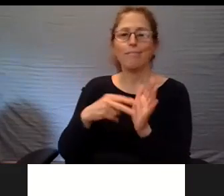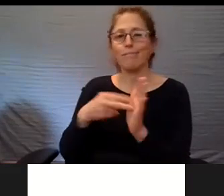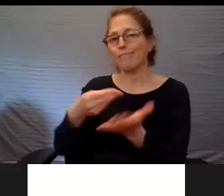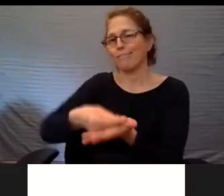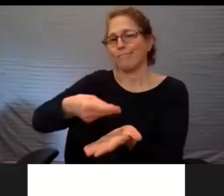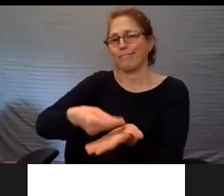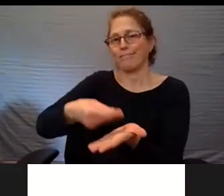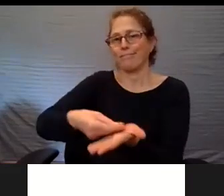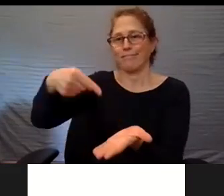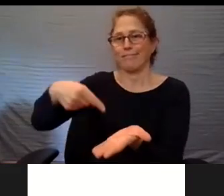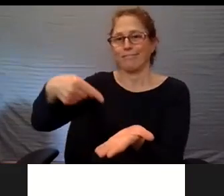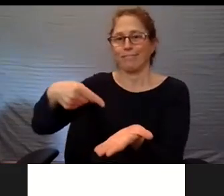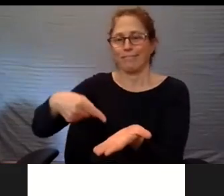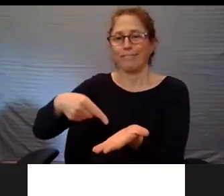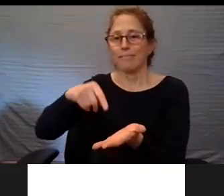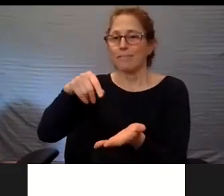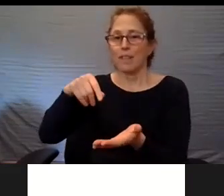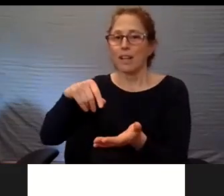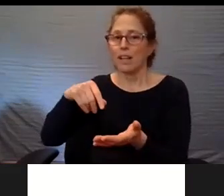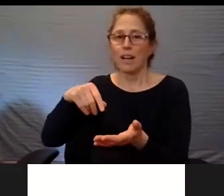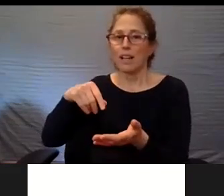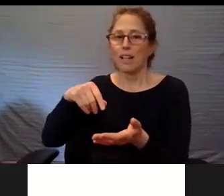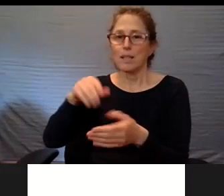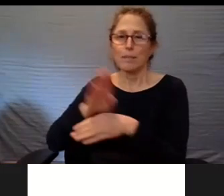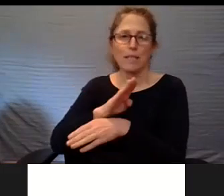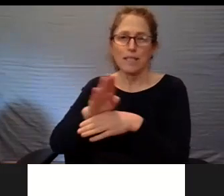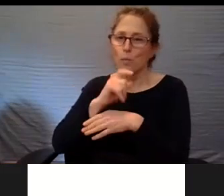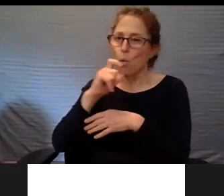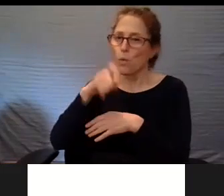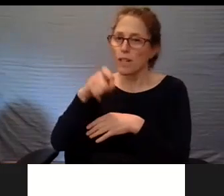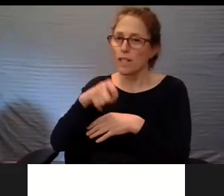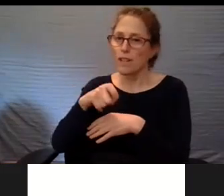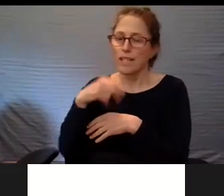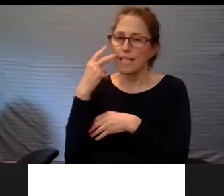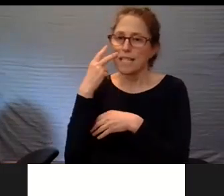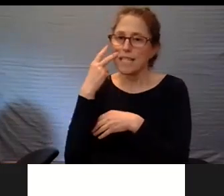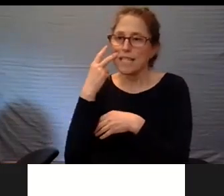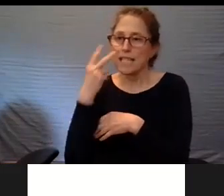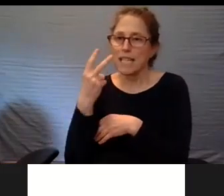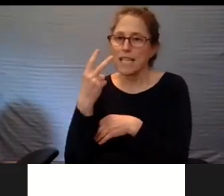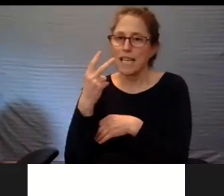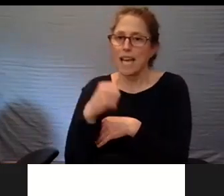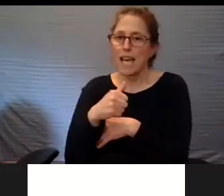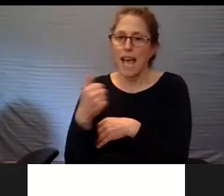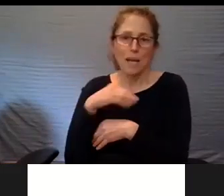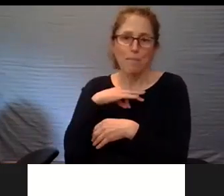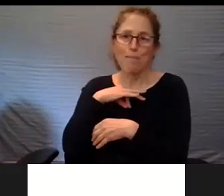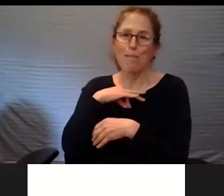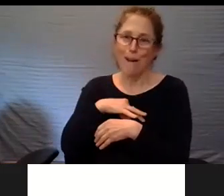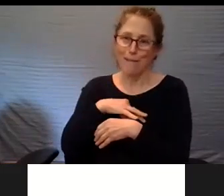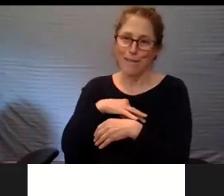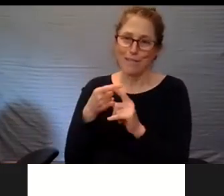businesses will not necessarily see any profit from doing that.